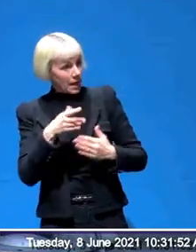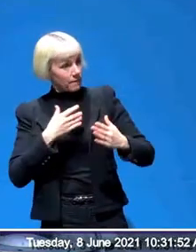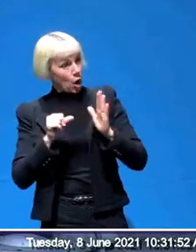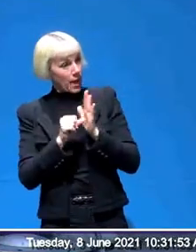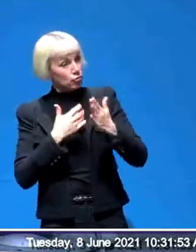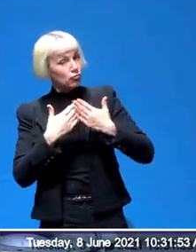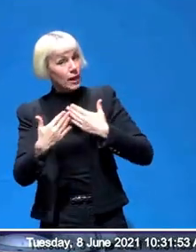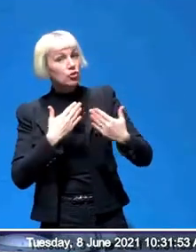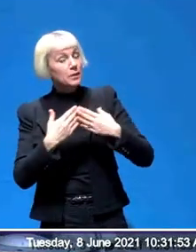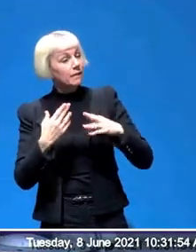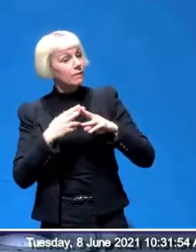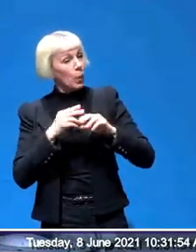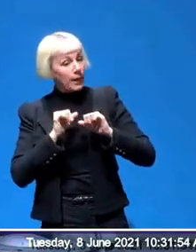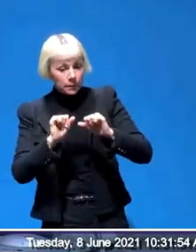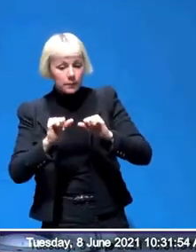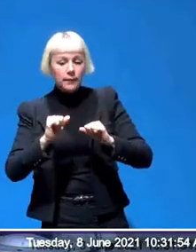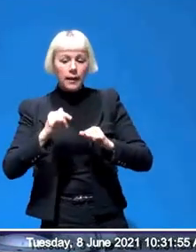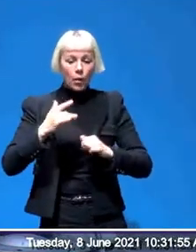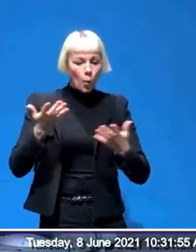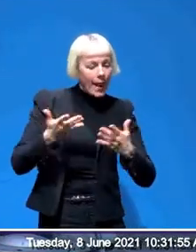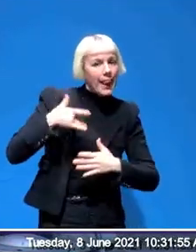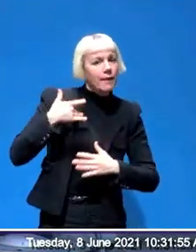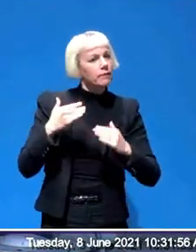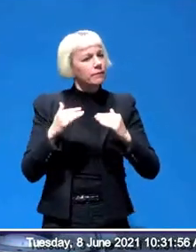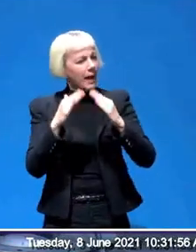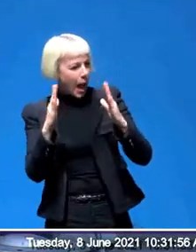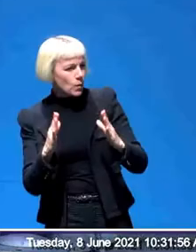of where he was living and how he was living his life really continued from